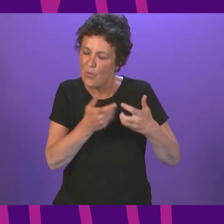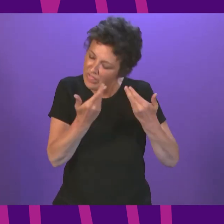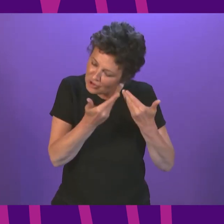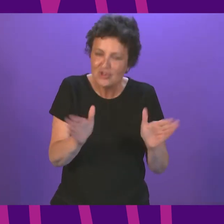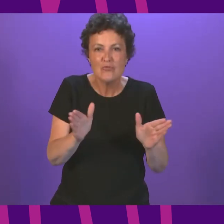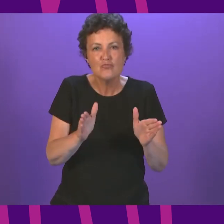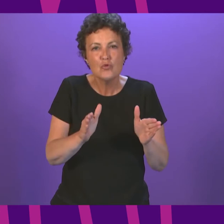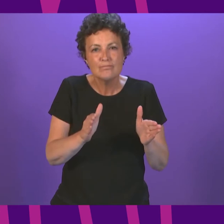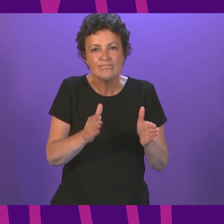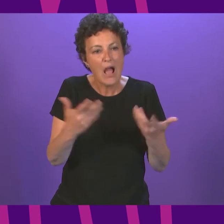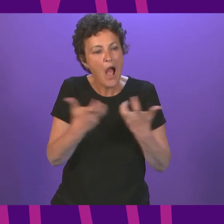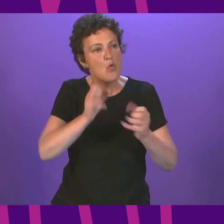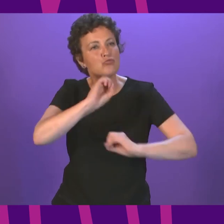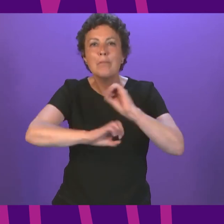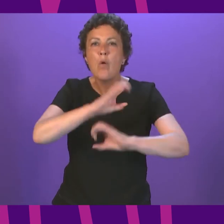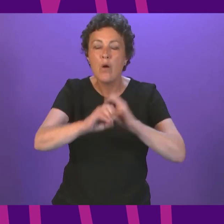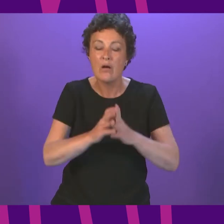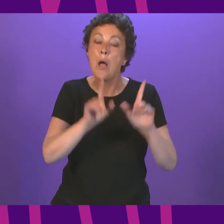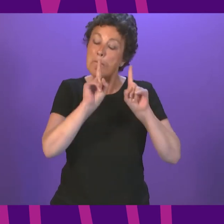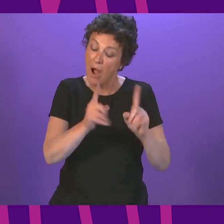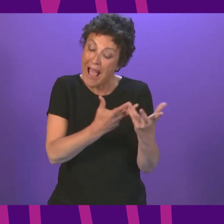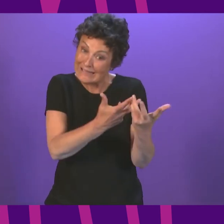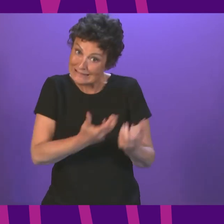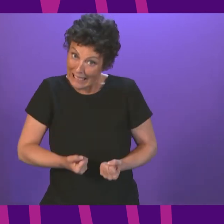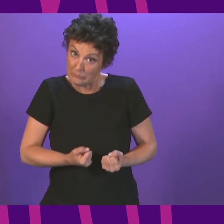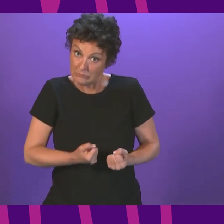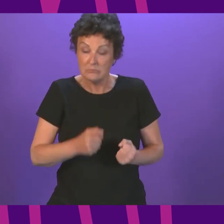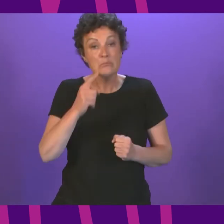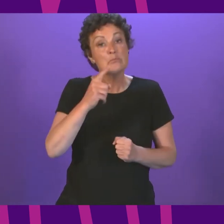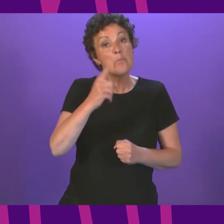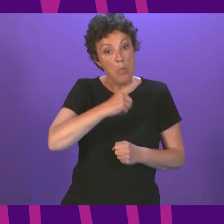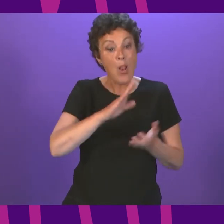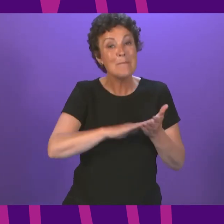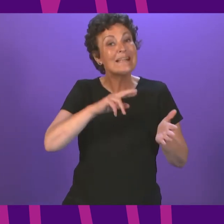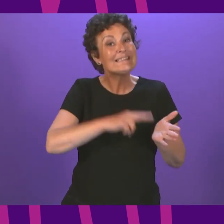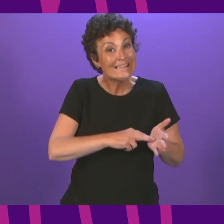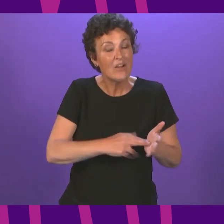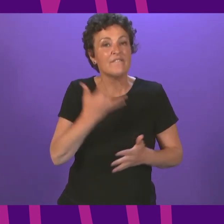Having said that I accept Pauline McNeill’s amendment 5A, I urge her not to move amendment